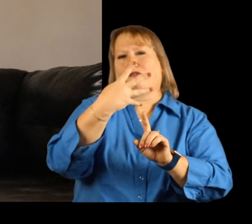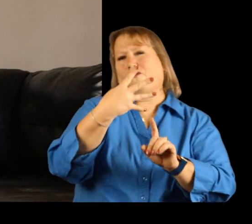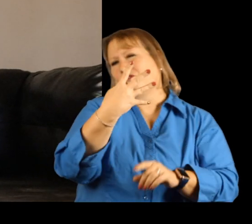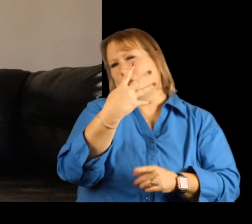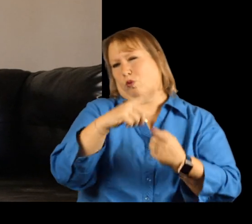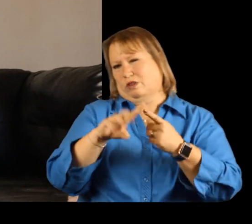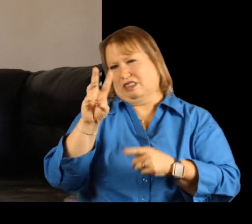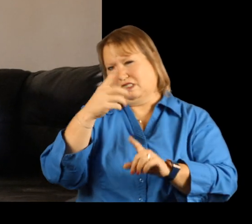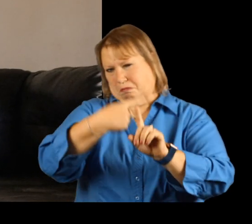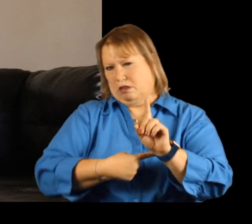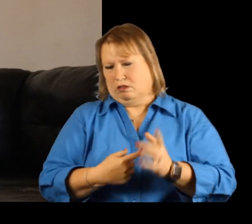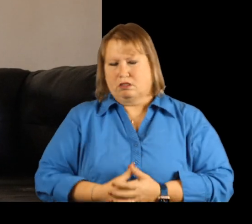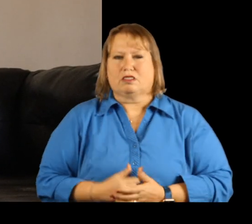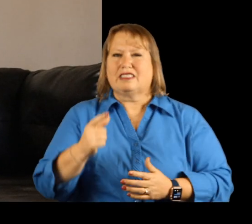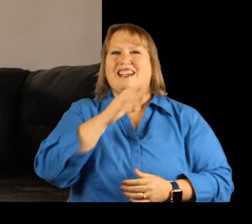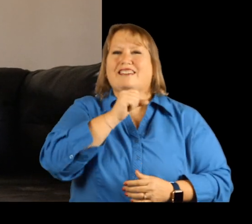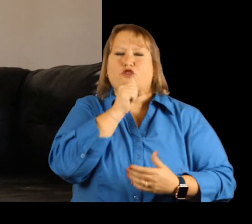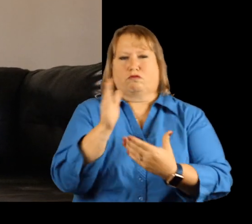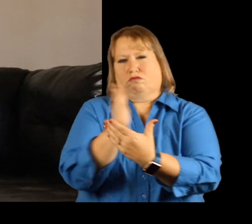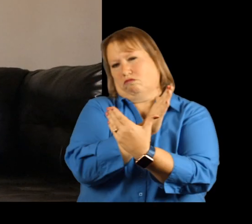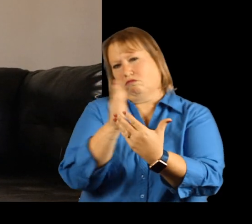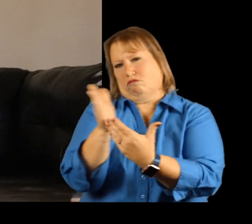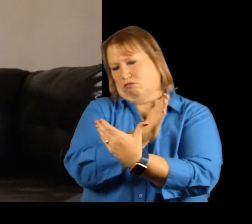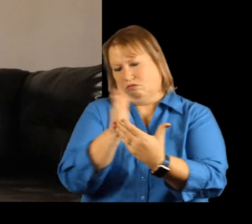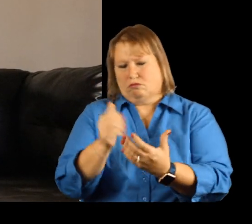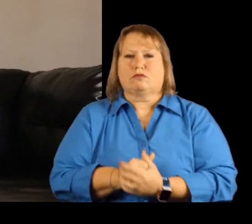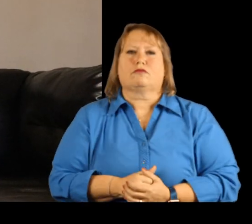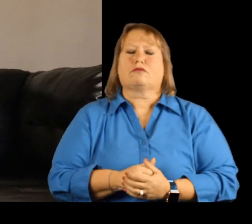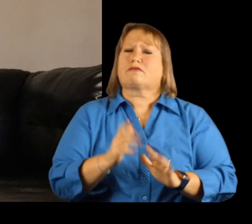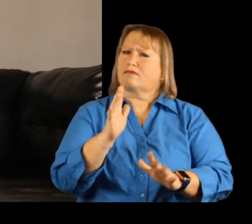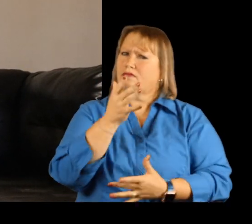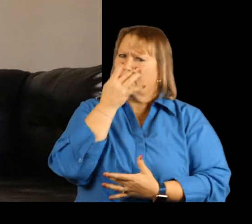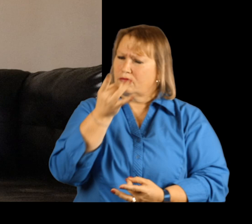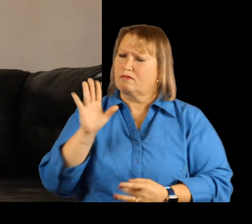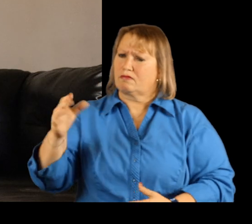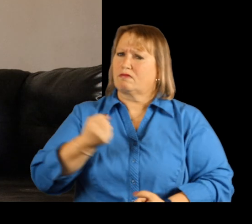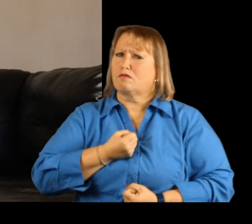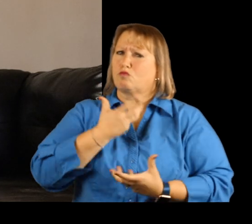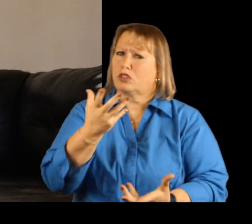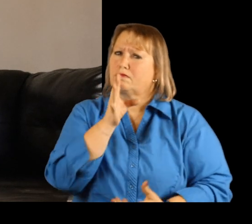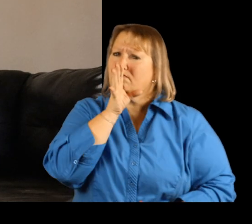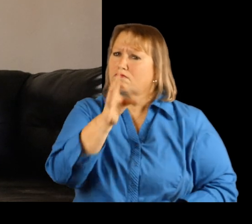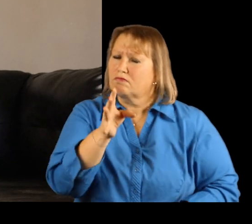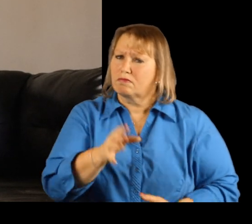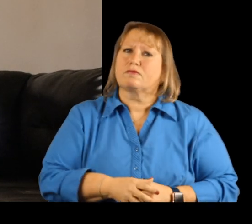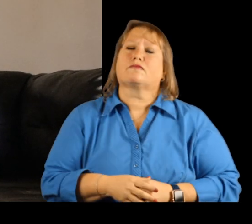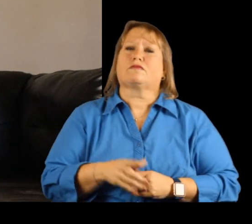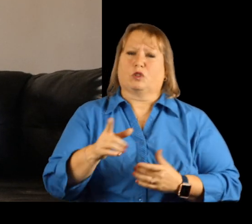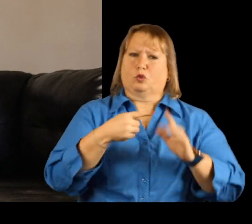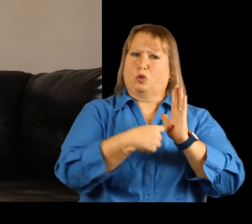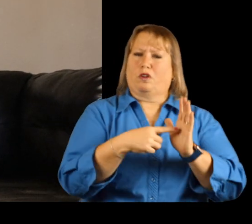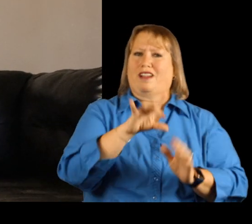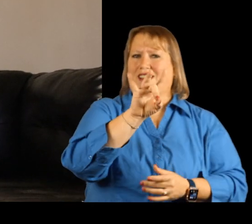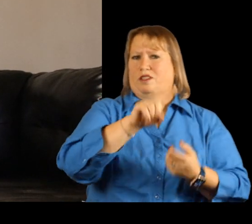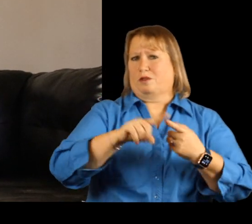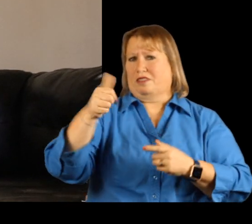What he's able to understand of age range. But then it was interesting on the expressive language he coming up at eight to ten months.